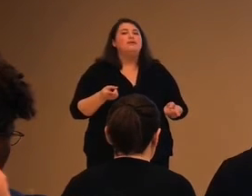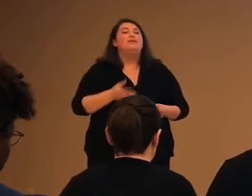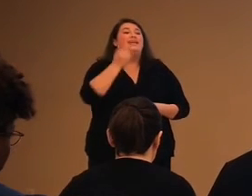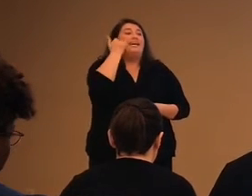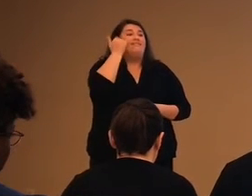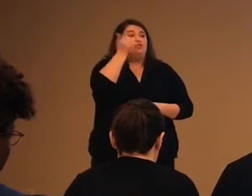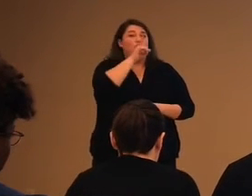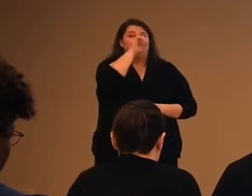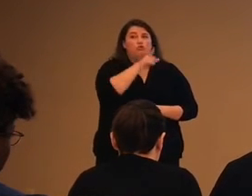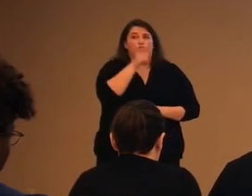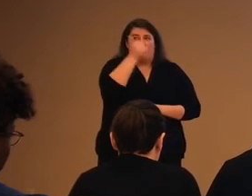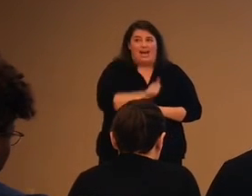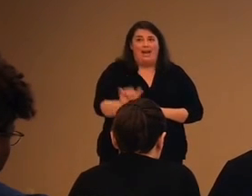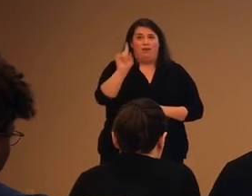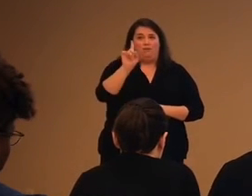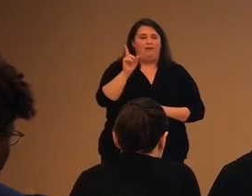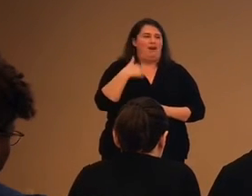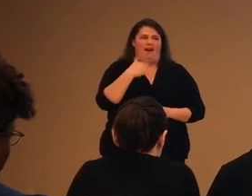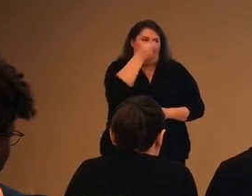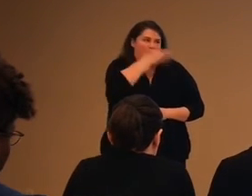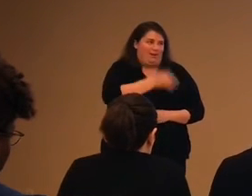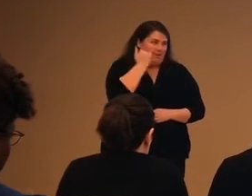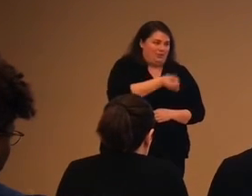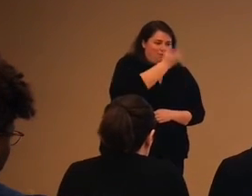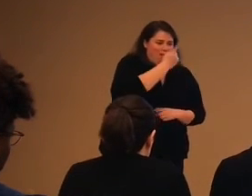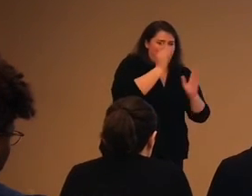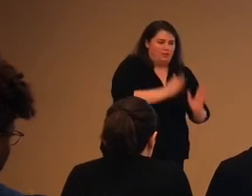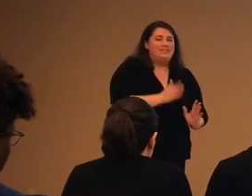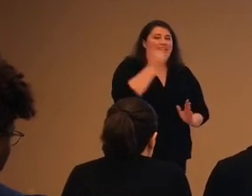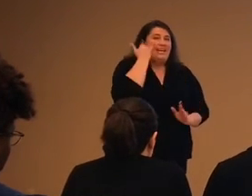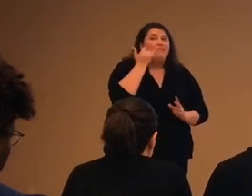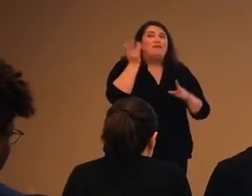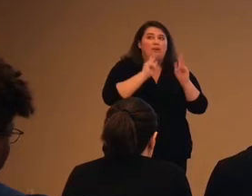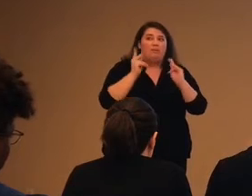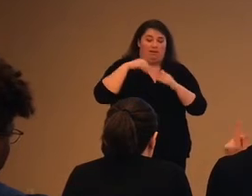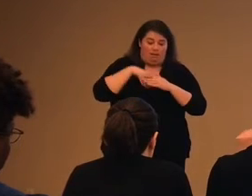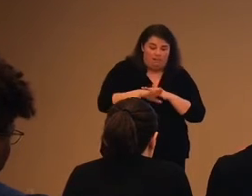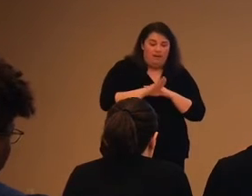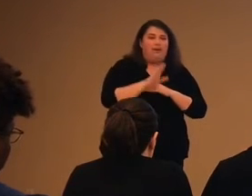I don't care if it's just one person at that tour if that gets people in the door to experience our collection and